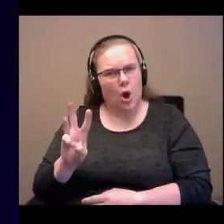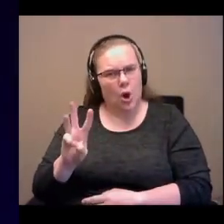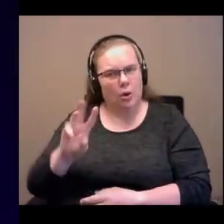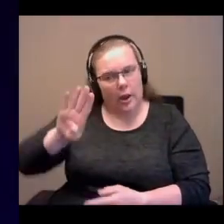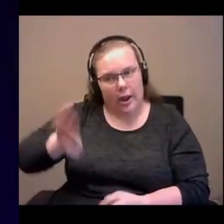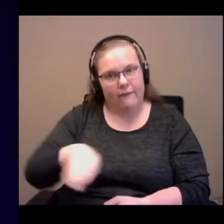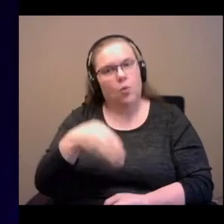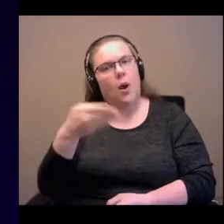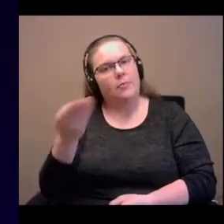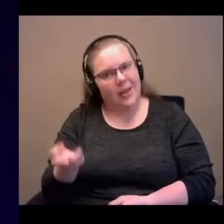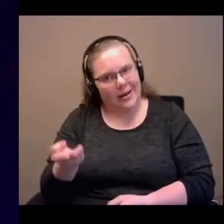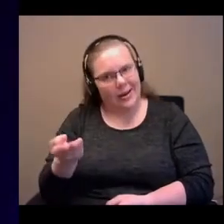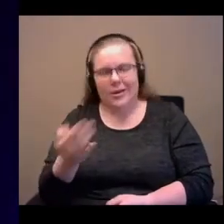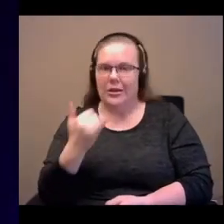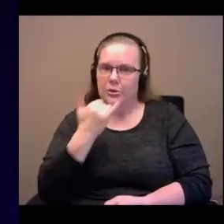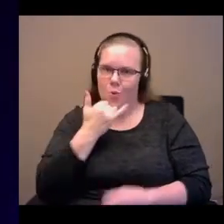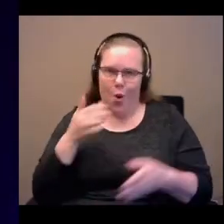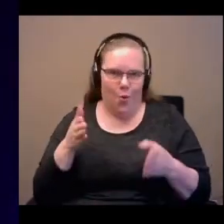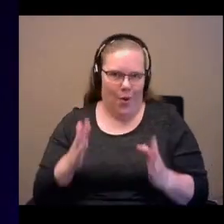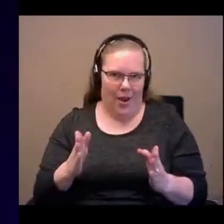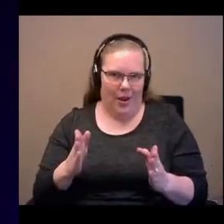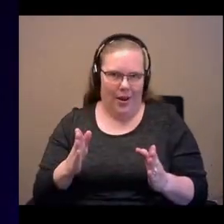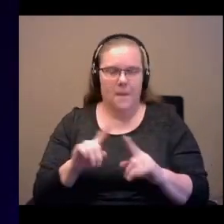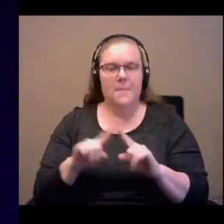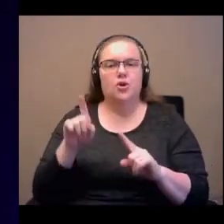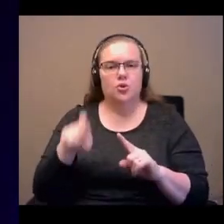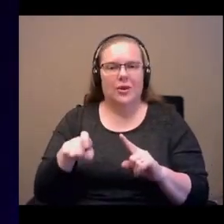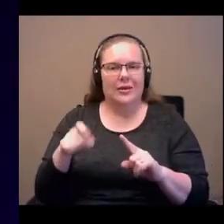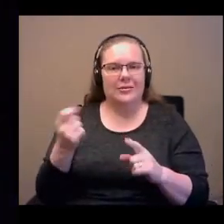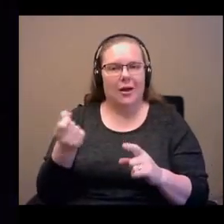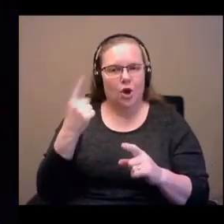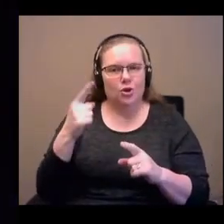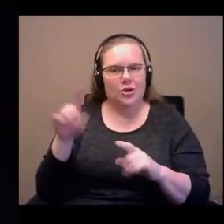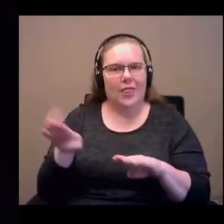behavioral science behind how this stuff works. AUDIENCE MEMBER: Excellent. Thank you.